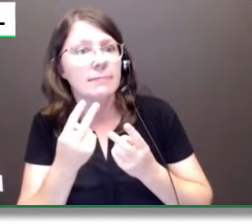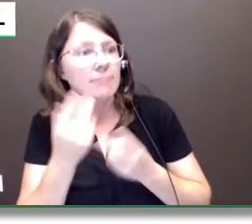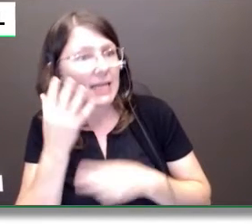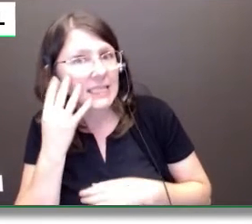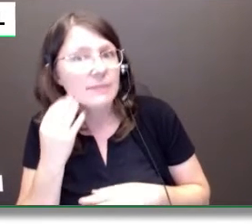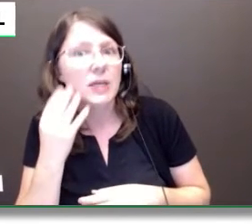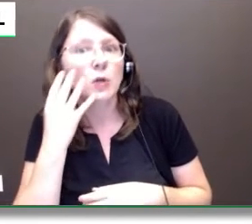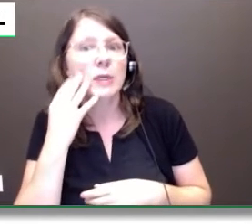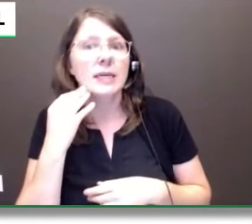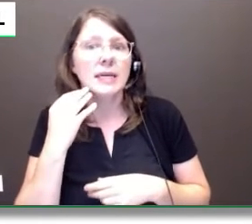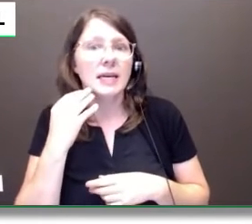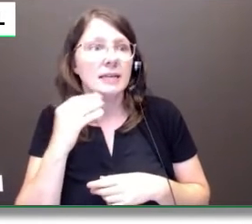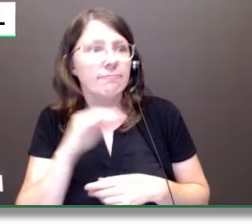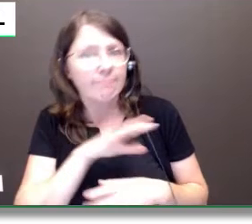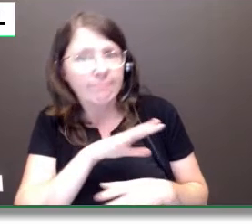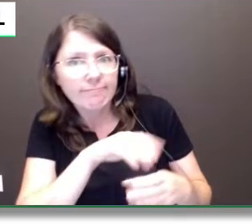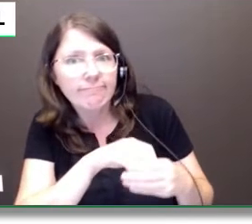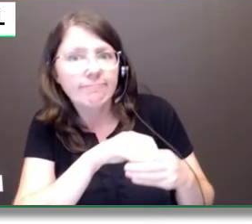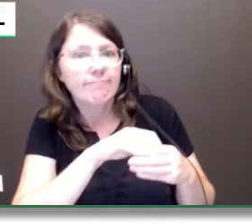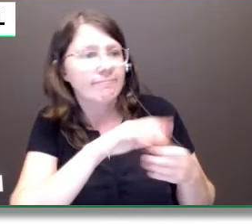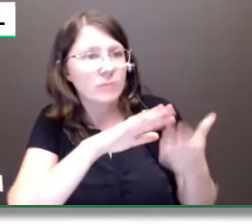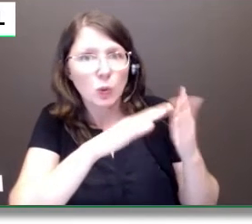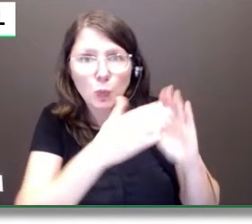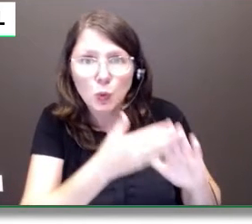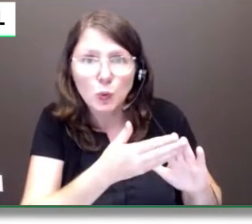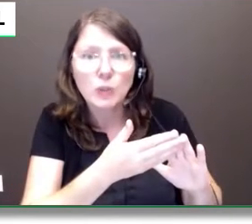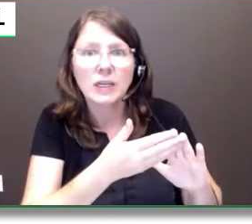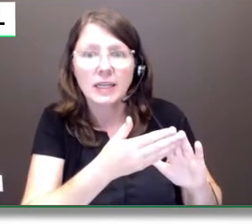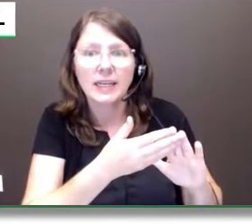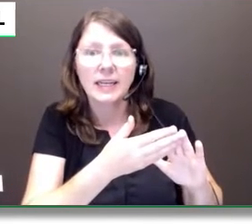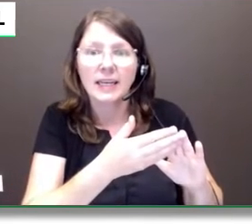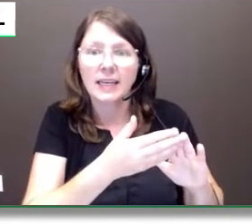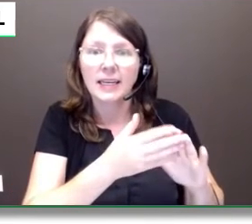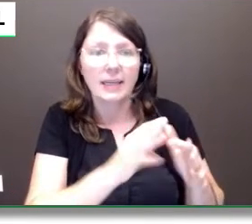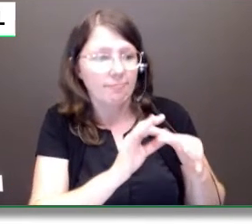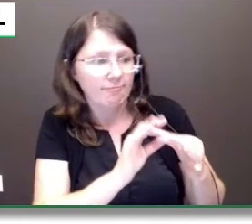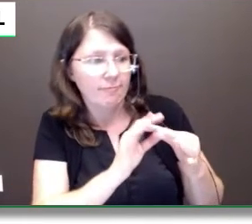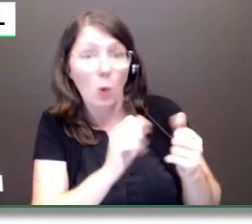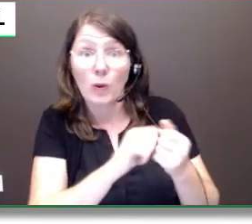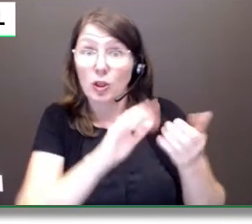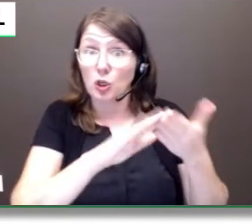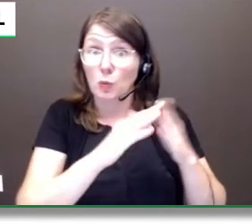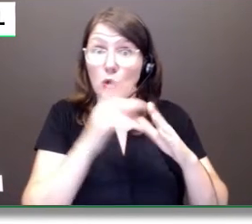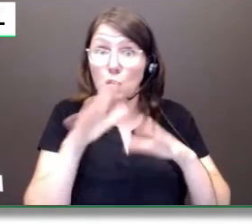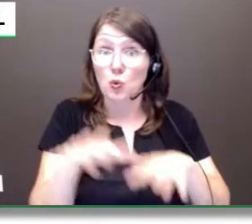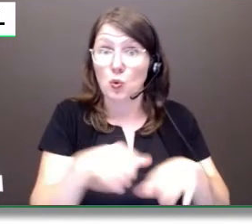community which helps to preserve that area and and within that you start to